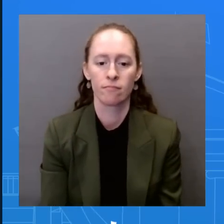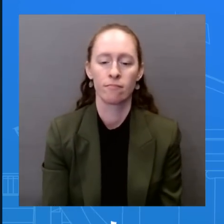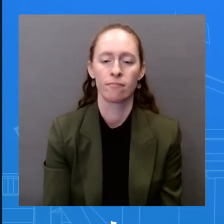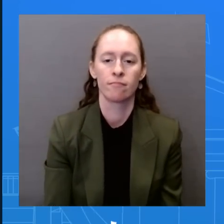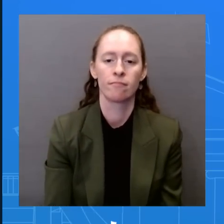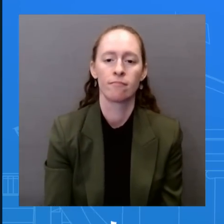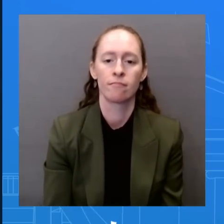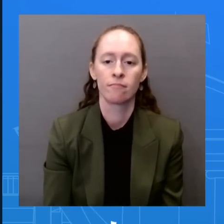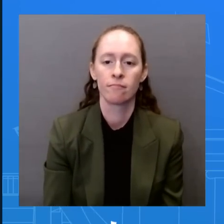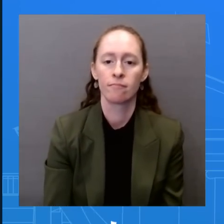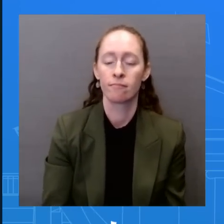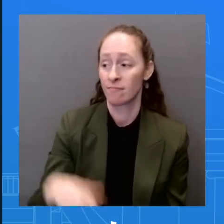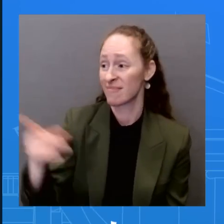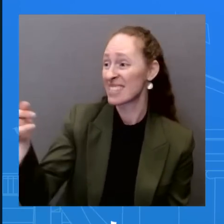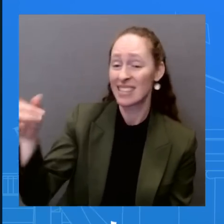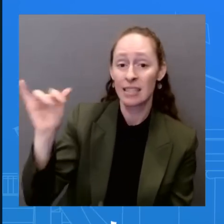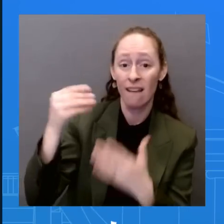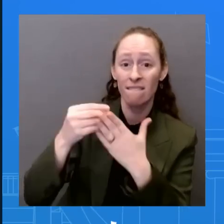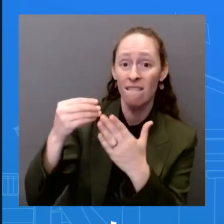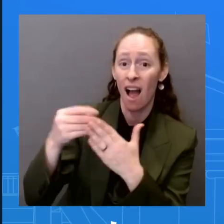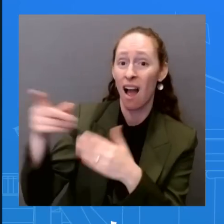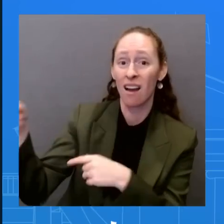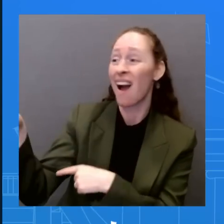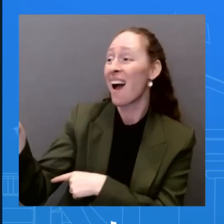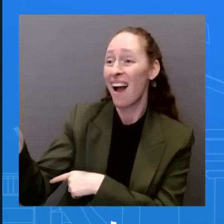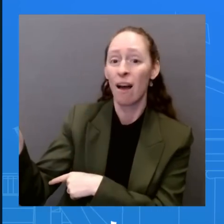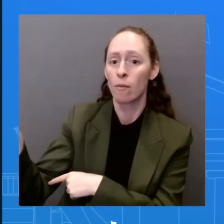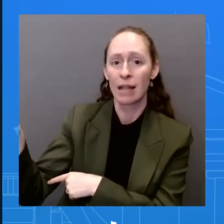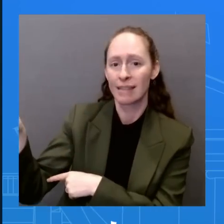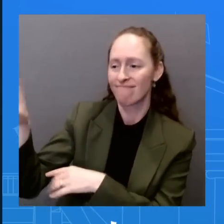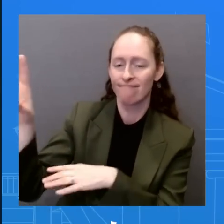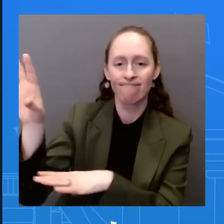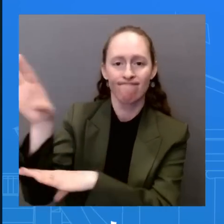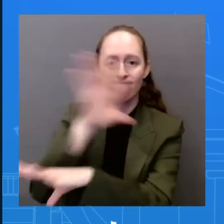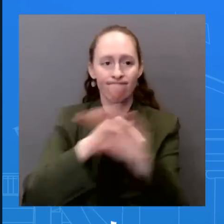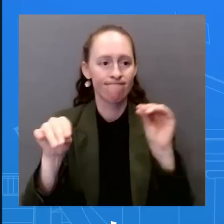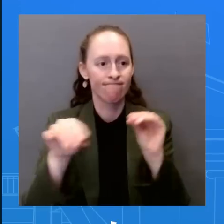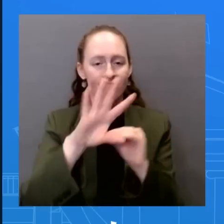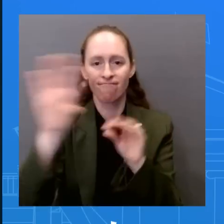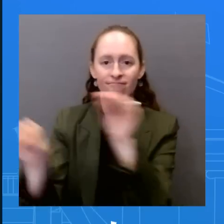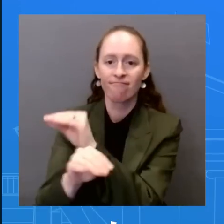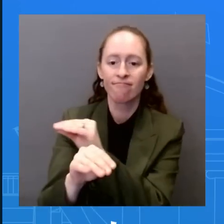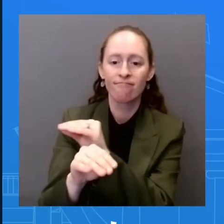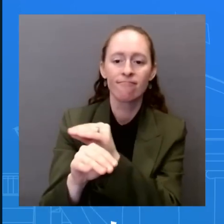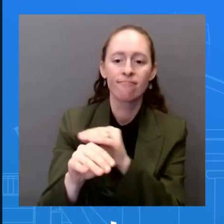we had to end that process last Friday. And so we've been very, very clear on this.